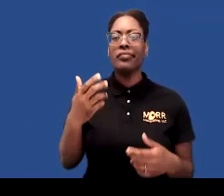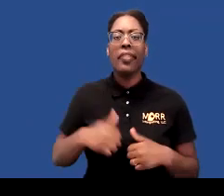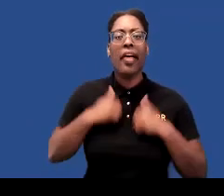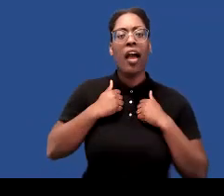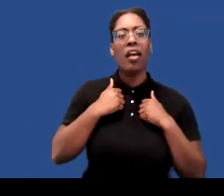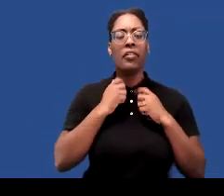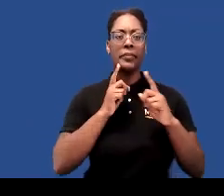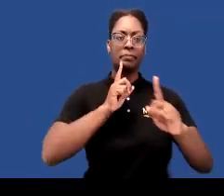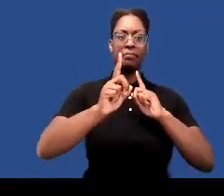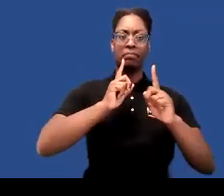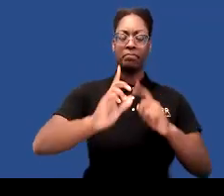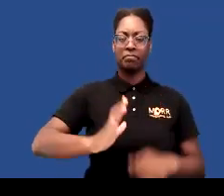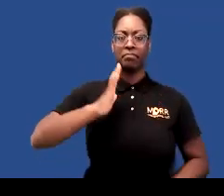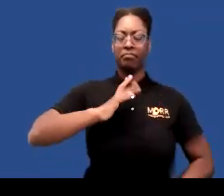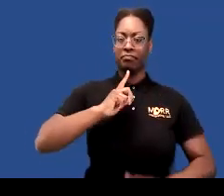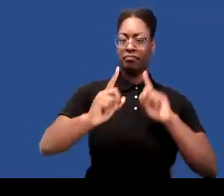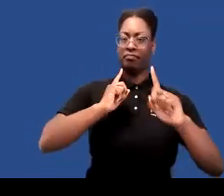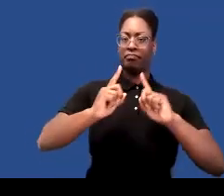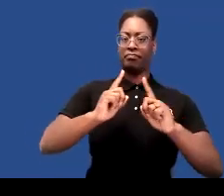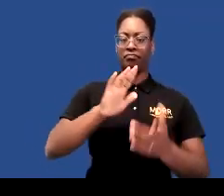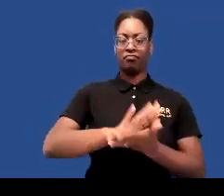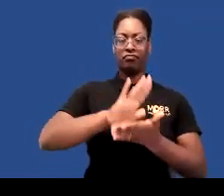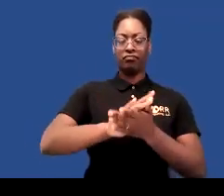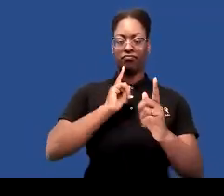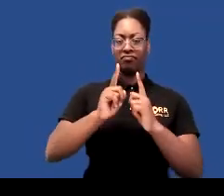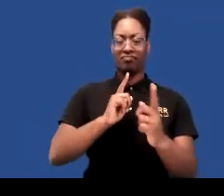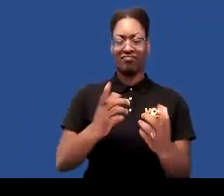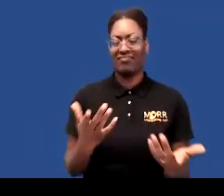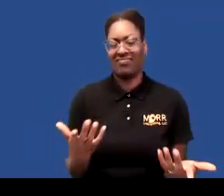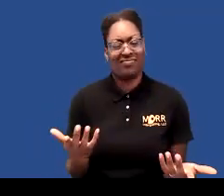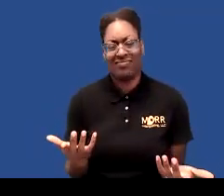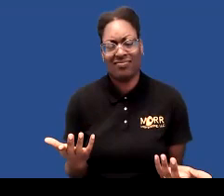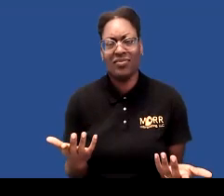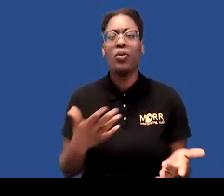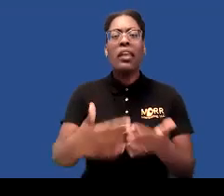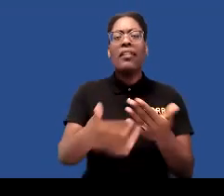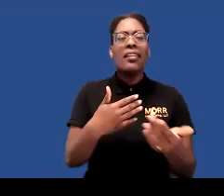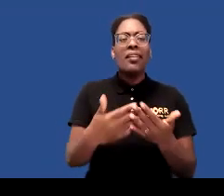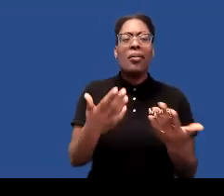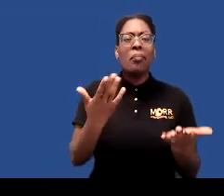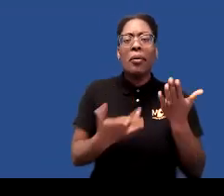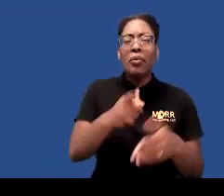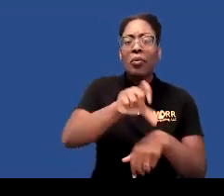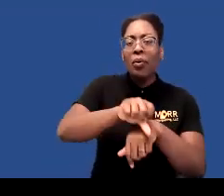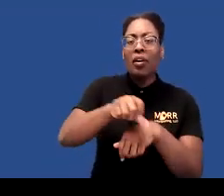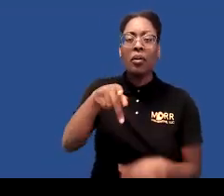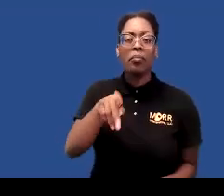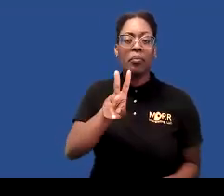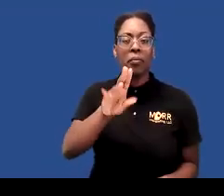and something like 90% of your students are white or white-identified, they're still coming from different kinds of discourses,